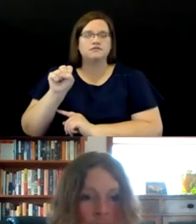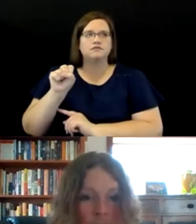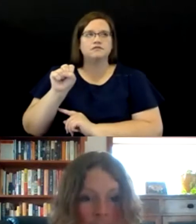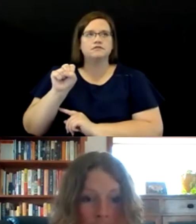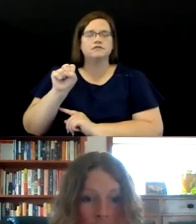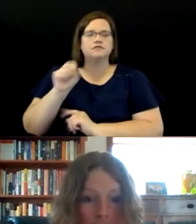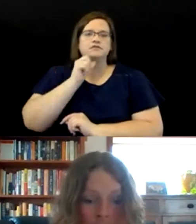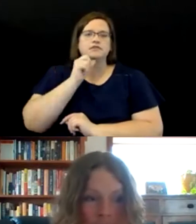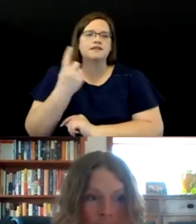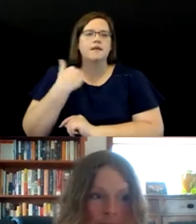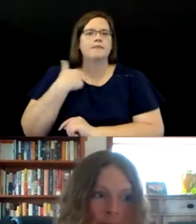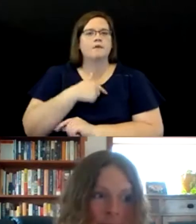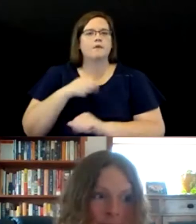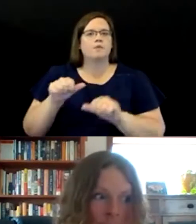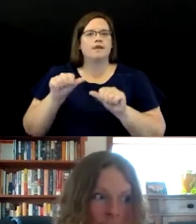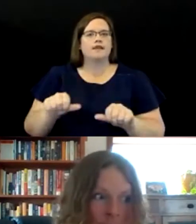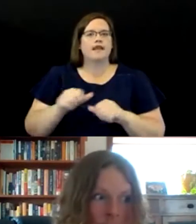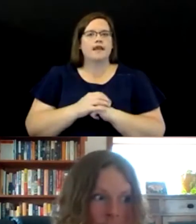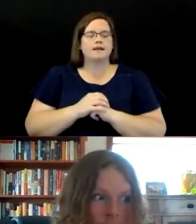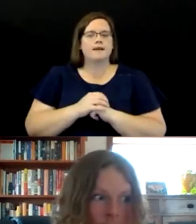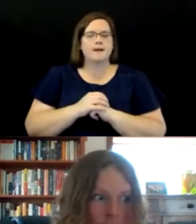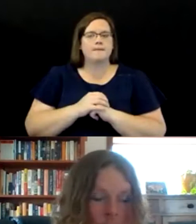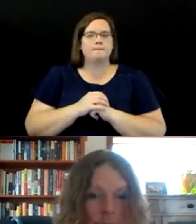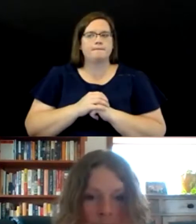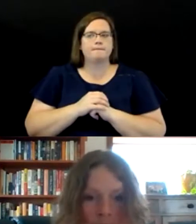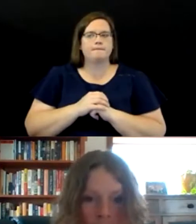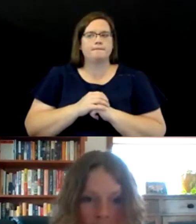that we can pull data